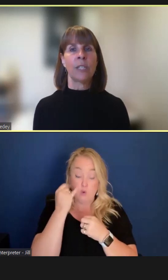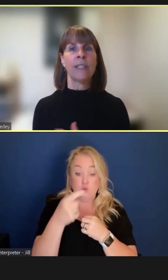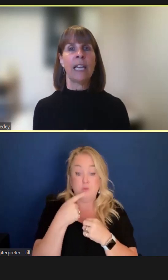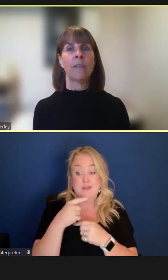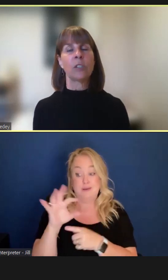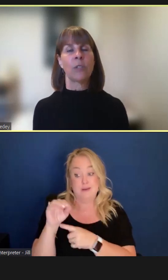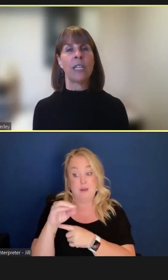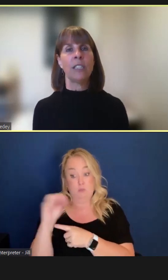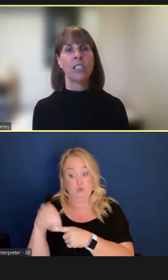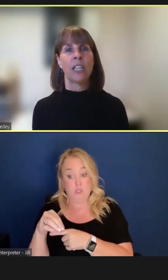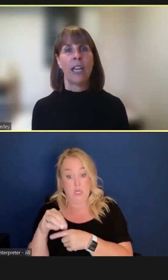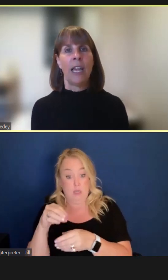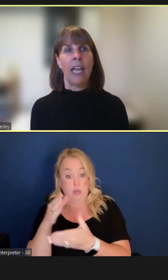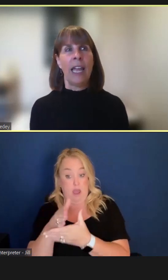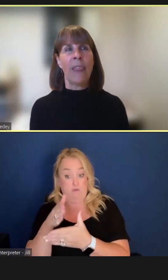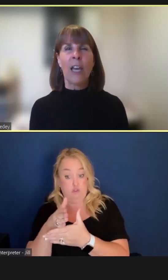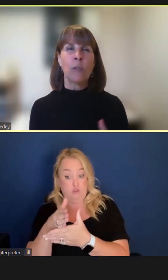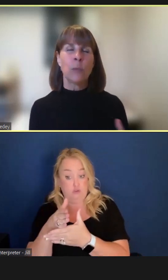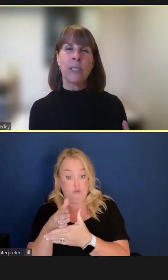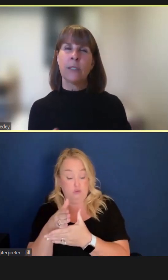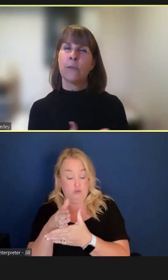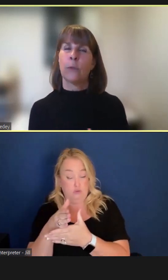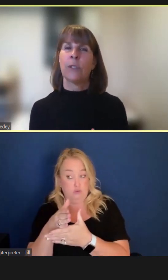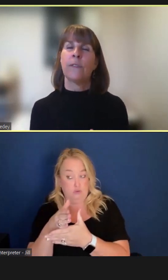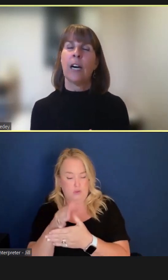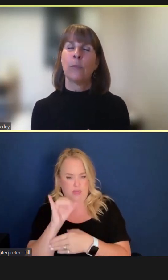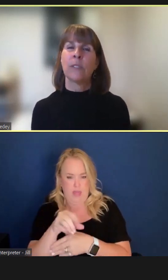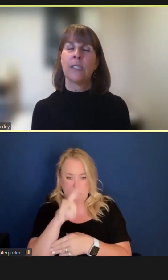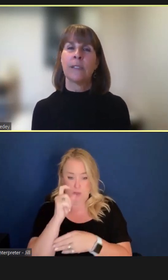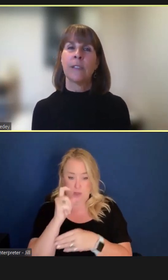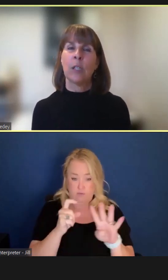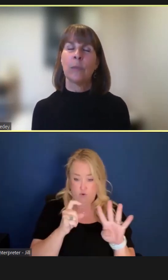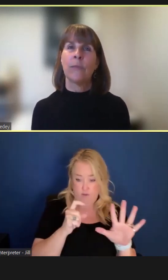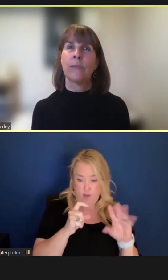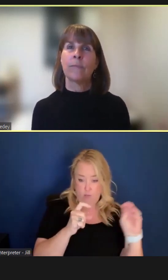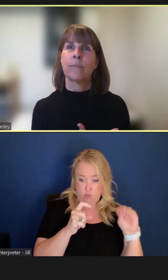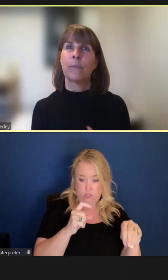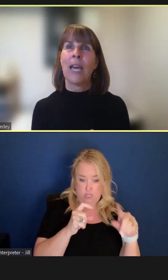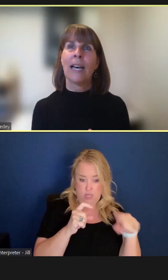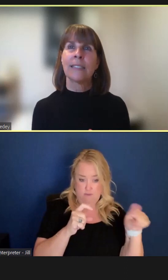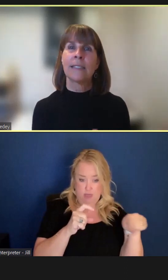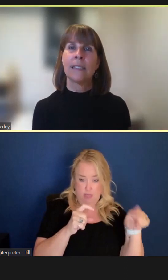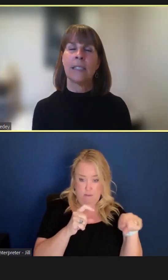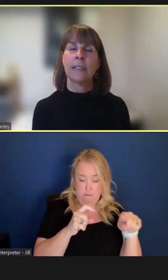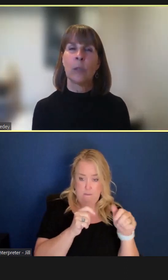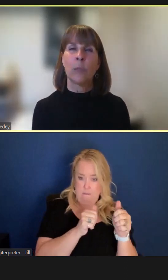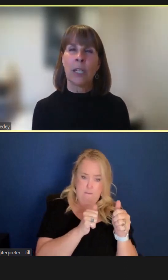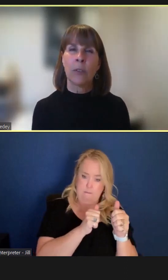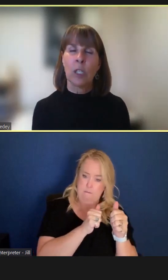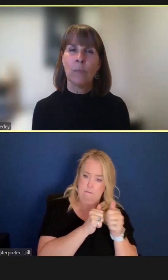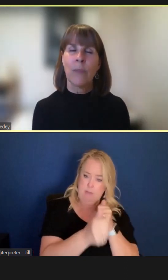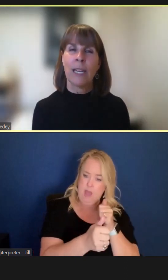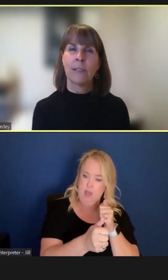the average range and that was because 45% of them passed a temp panogram had